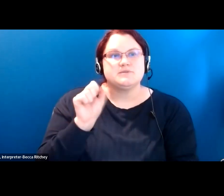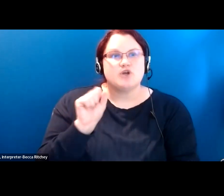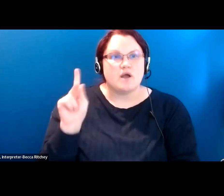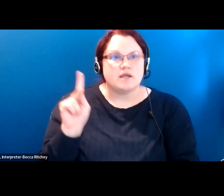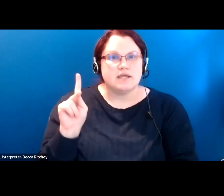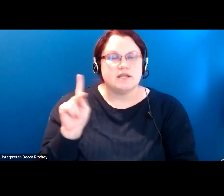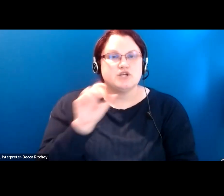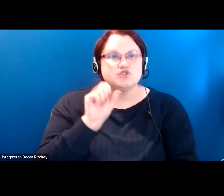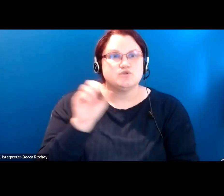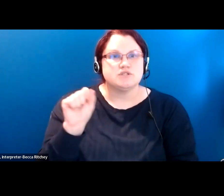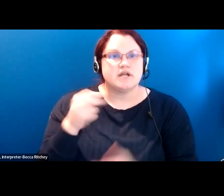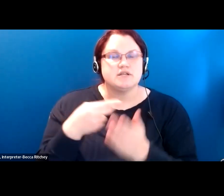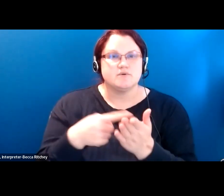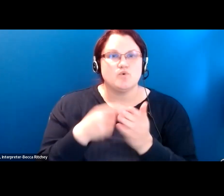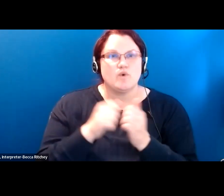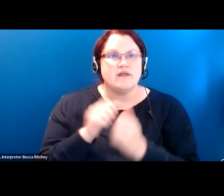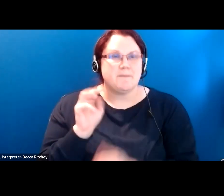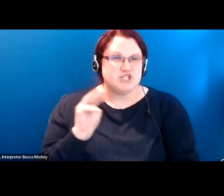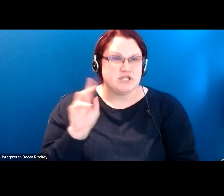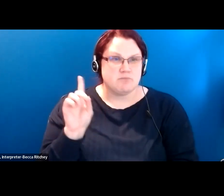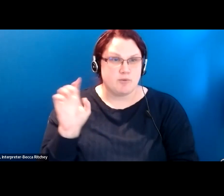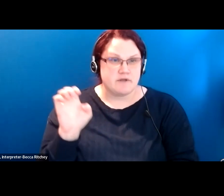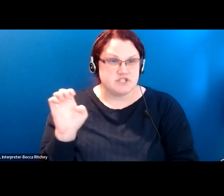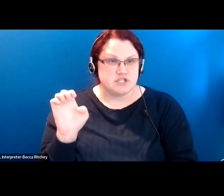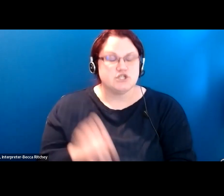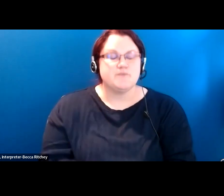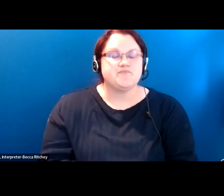a social studies consultant with the Michigan Department of Education. We're thrilled to have